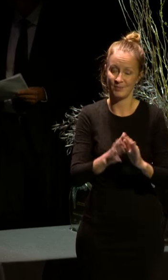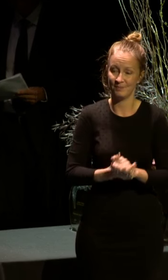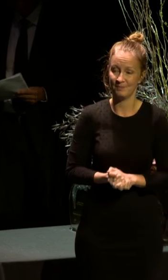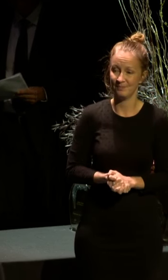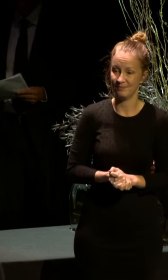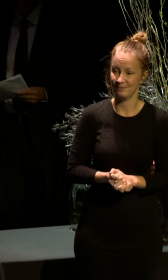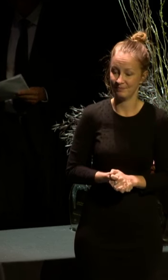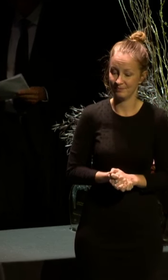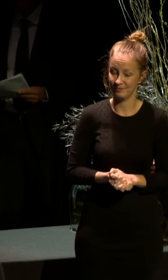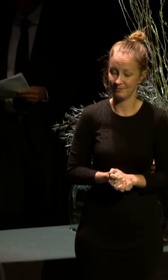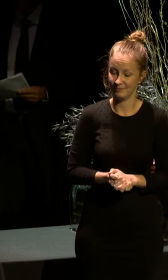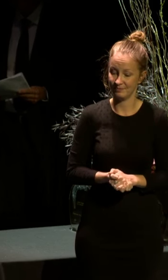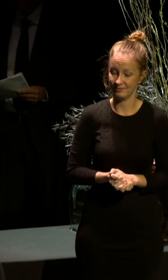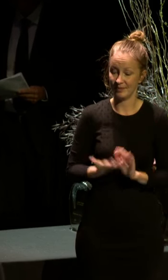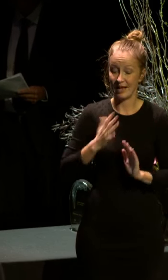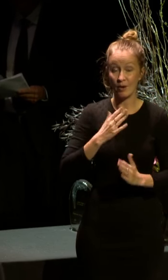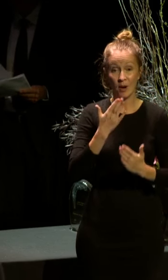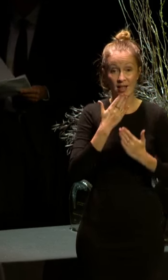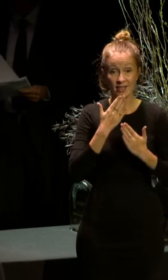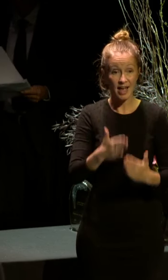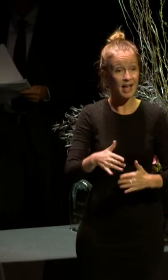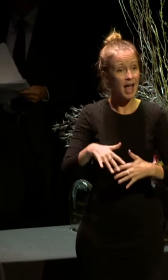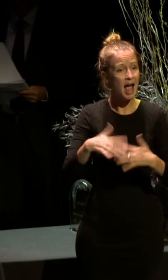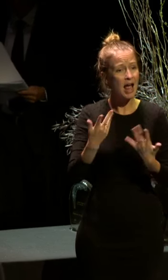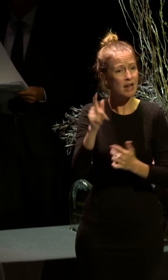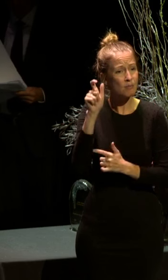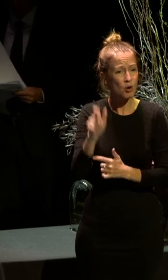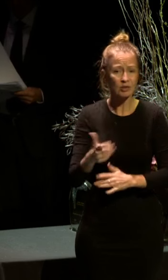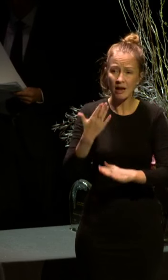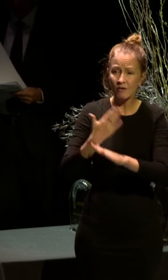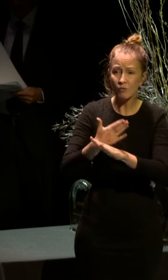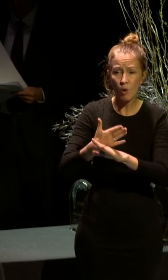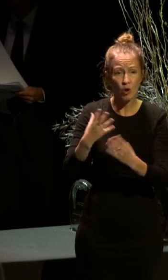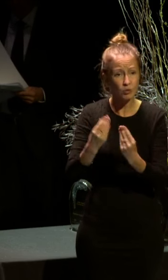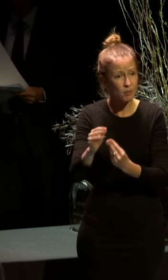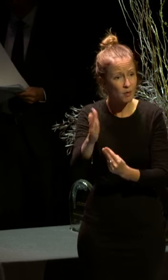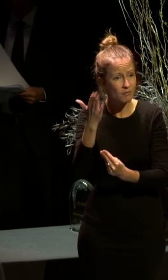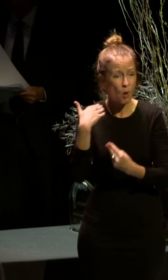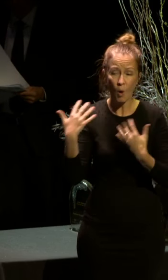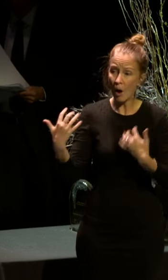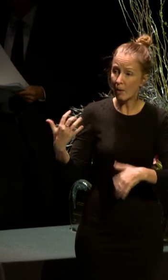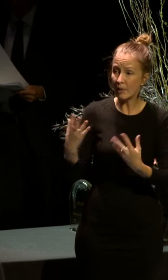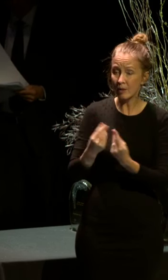And I want to thank everyone I've ever played with or worked with who's taken the music seriously.